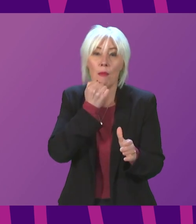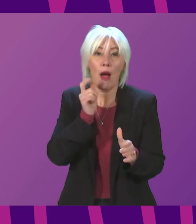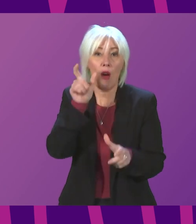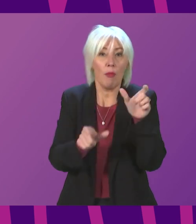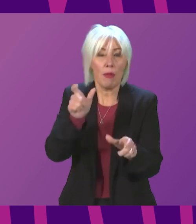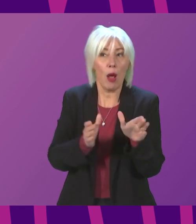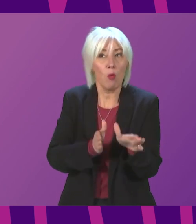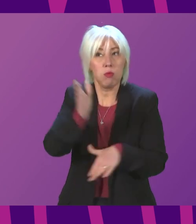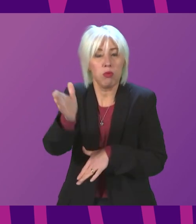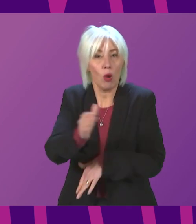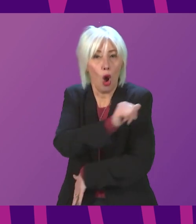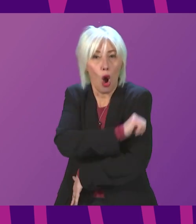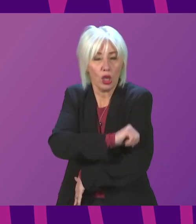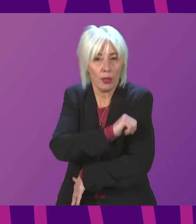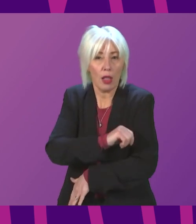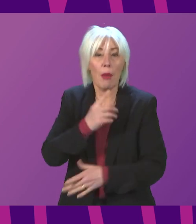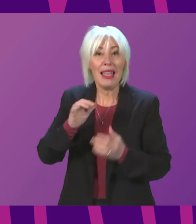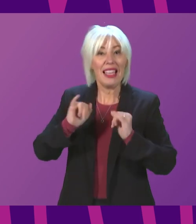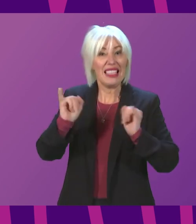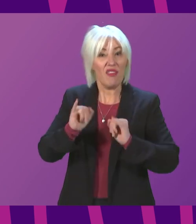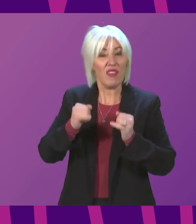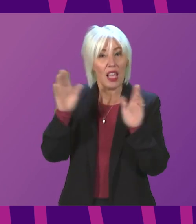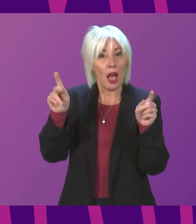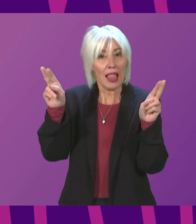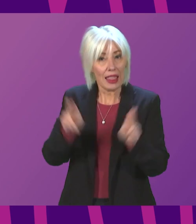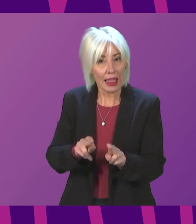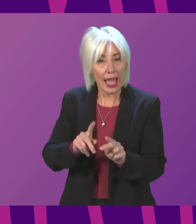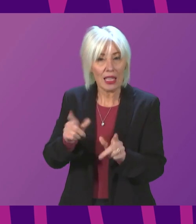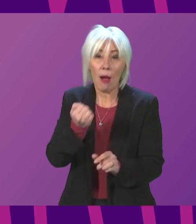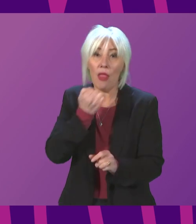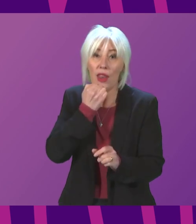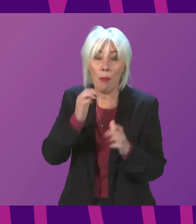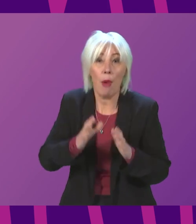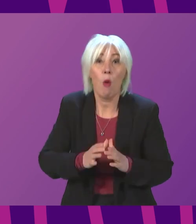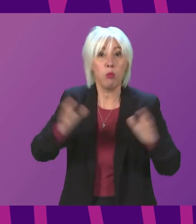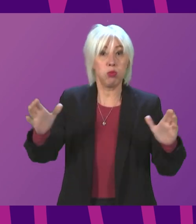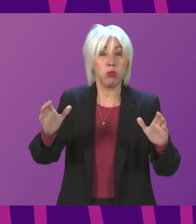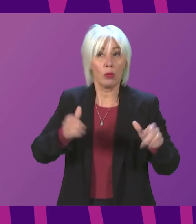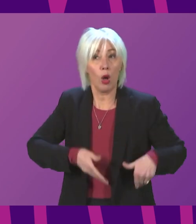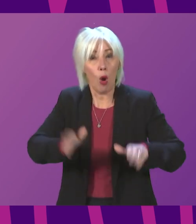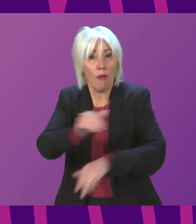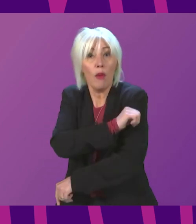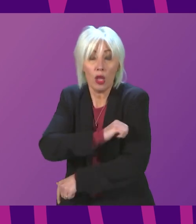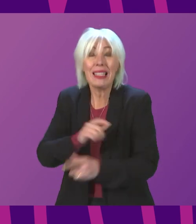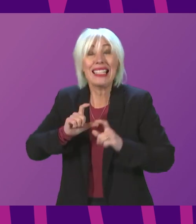the severity is much less, the sheer volume of cases will add up to—indeed, it is already